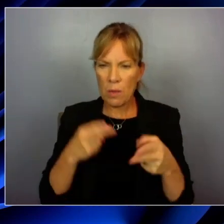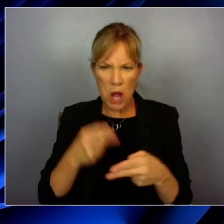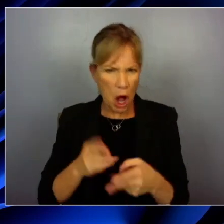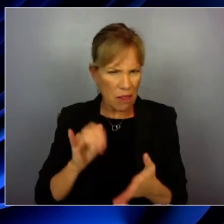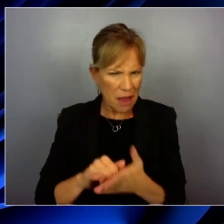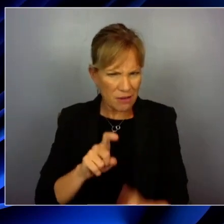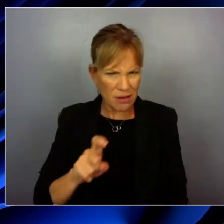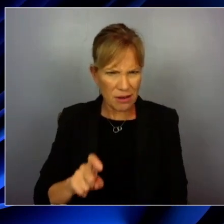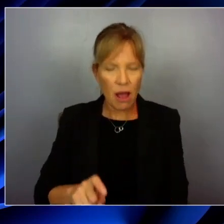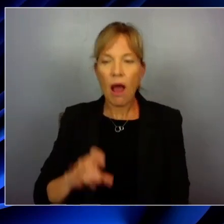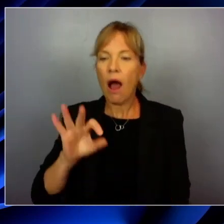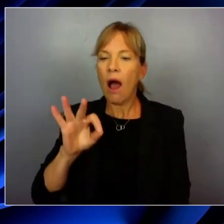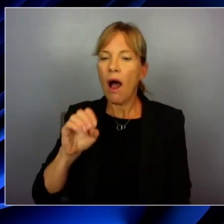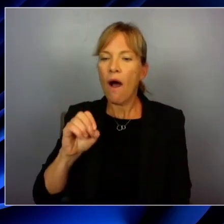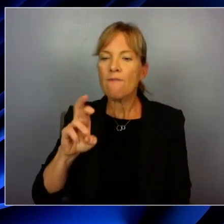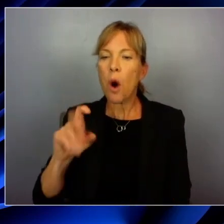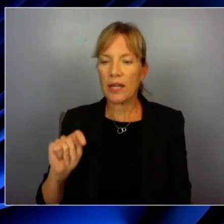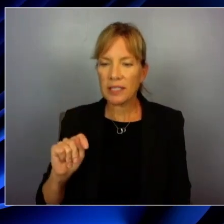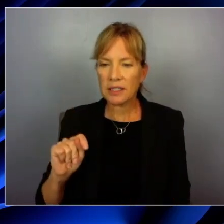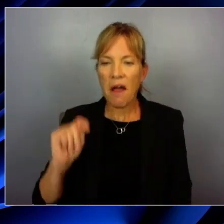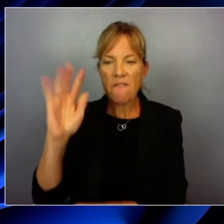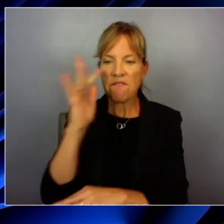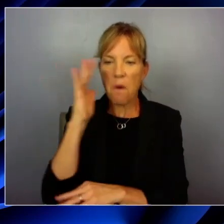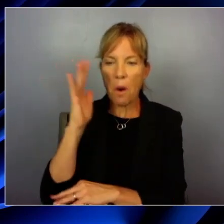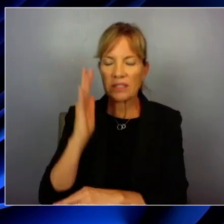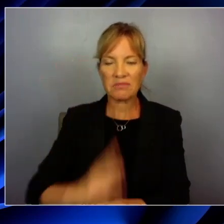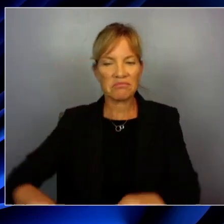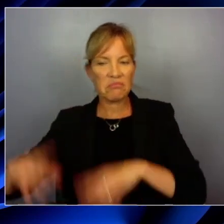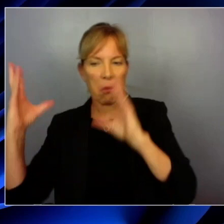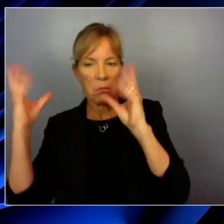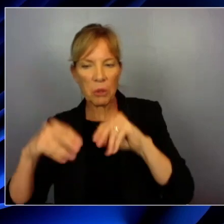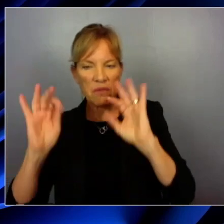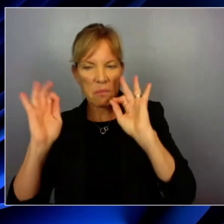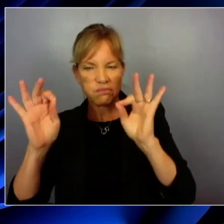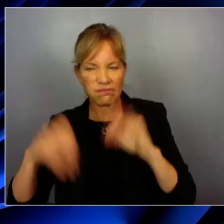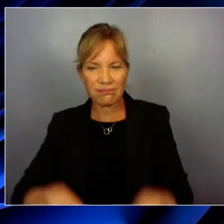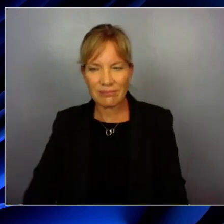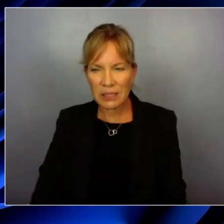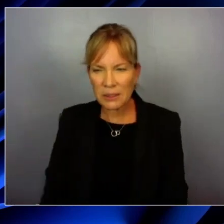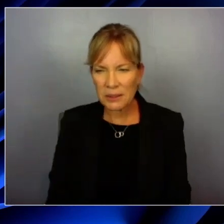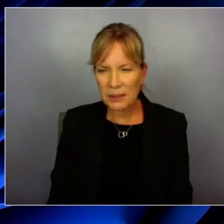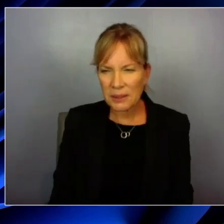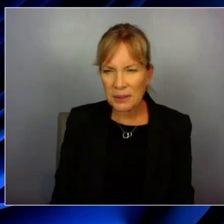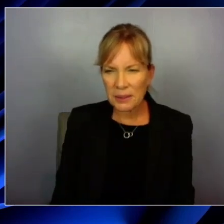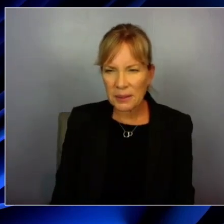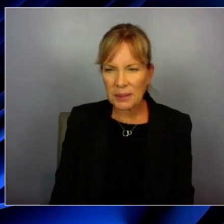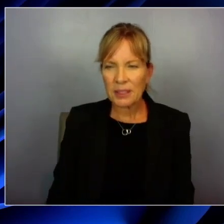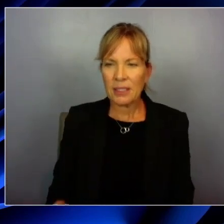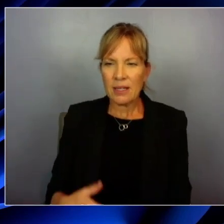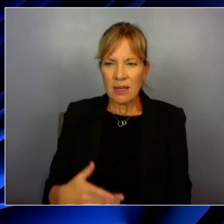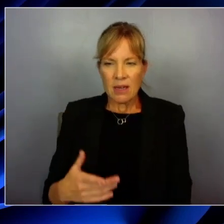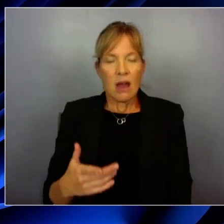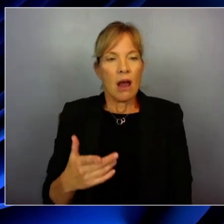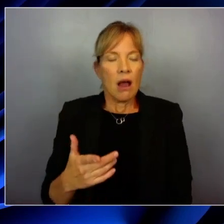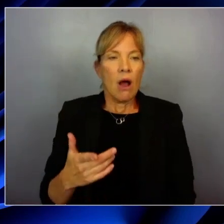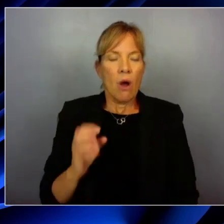Forest. OK beautiful. So this one is called Forest that Hector just made up and he can